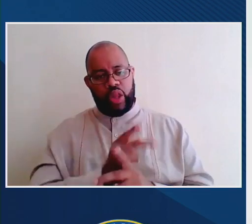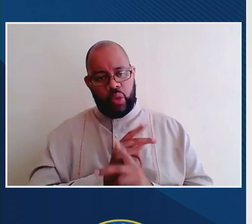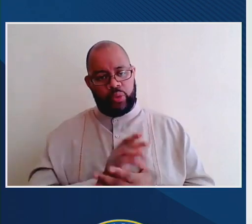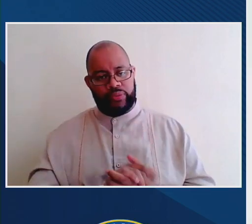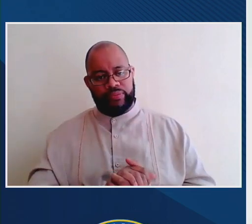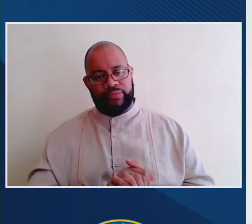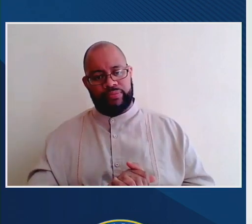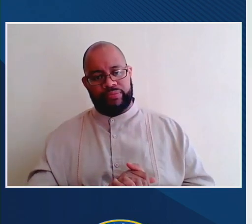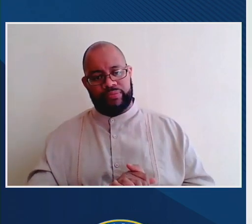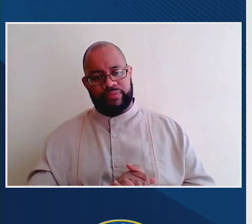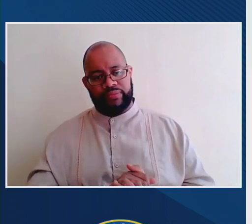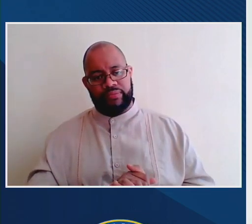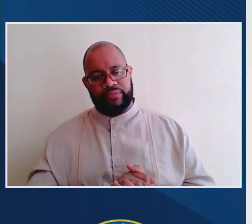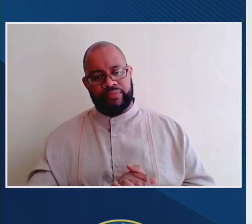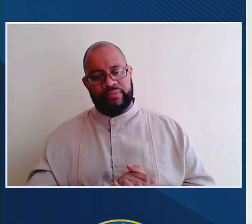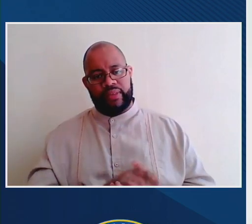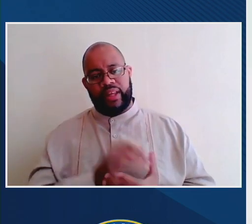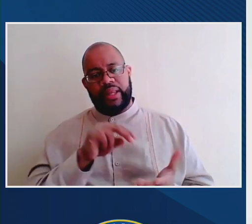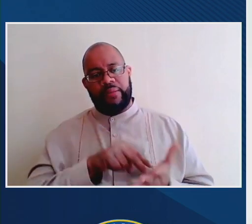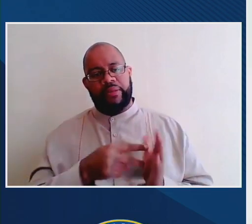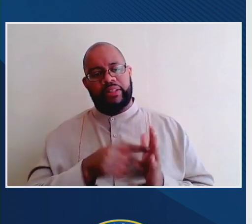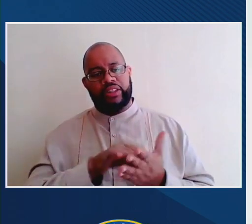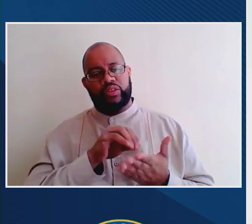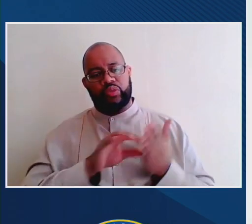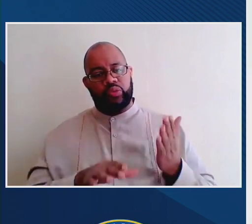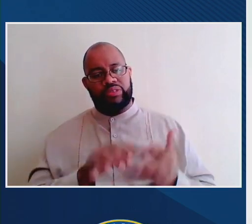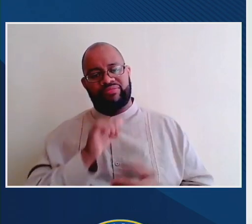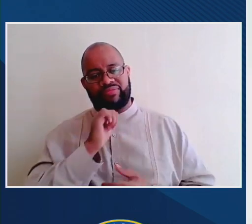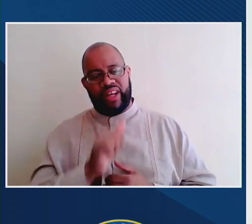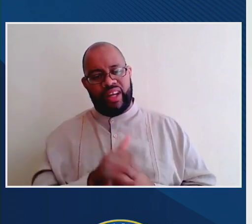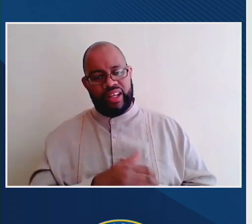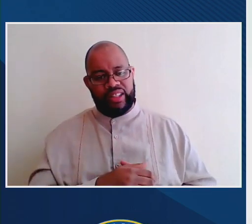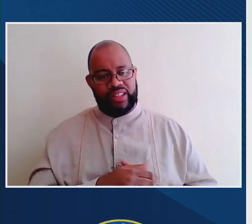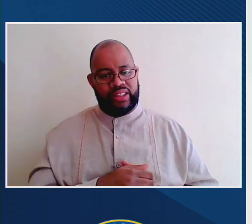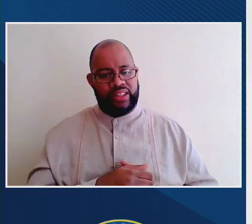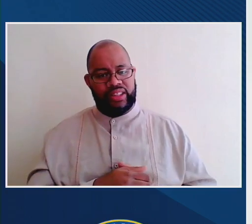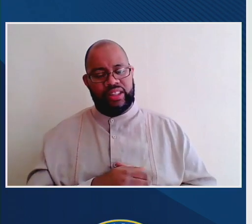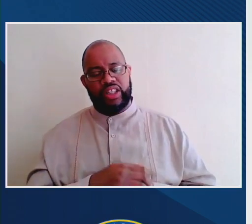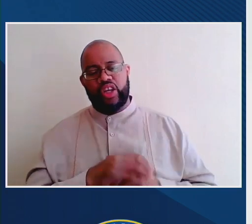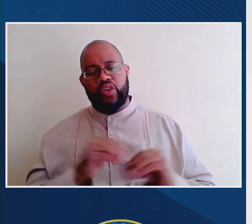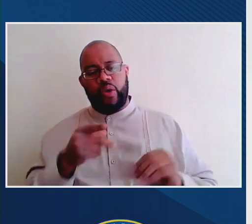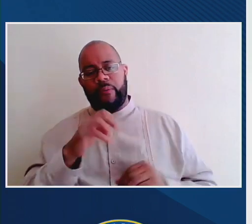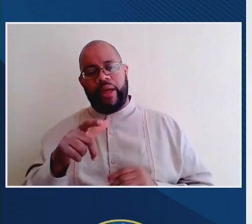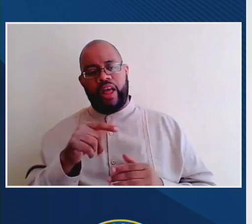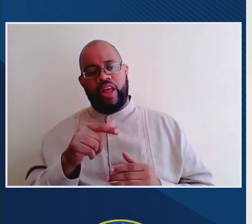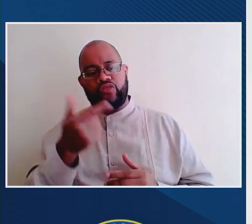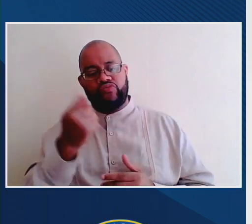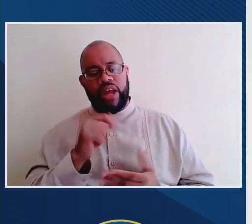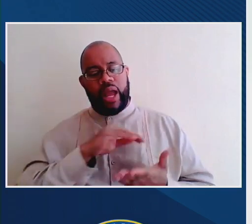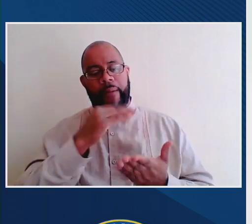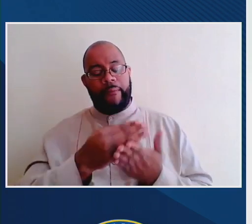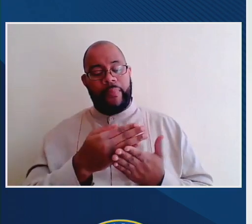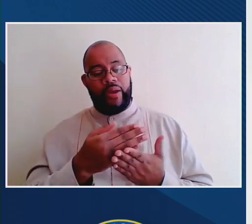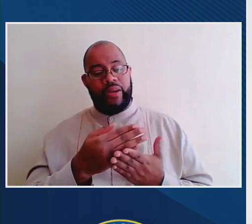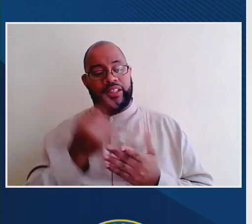and that means that the student is not- no pell grant amount would be considered used for the student. No debt would be